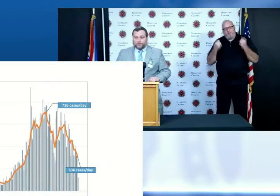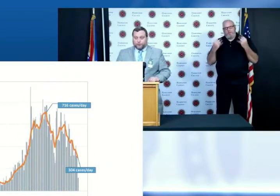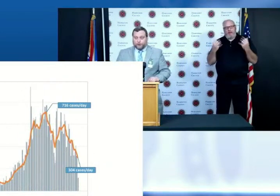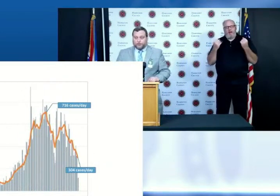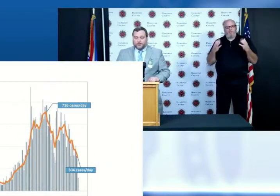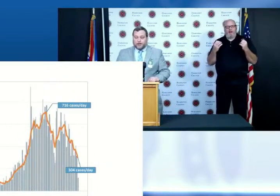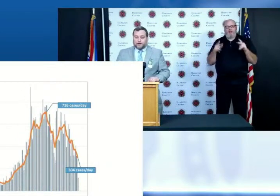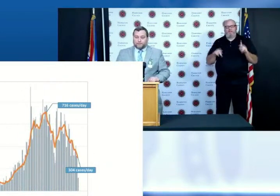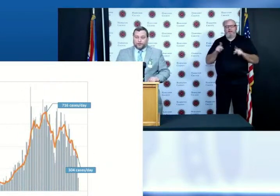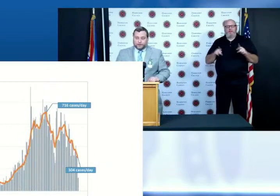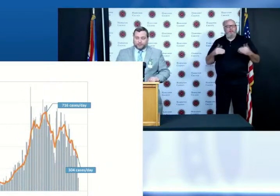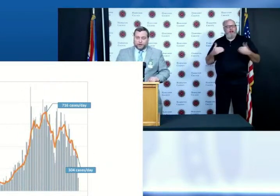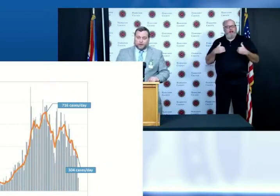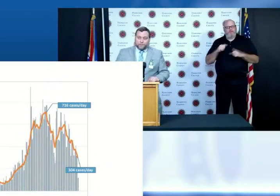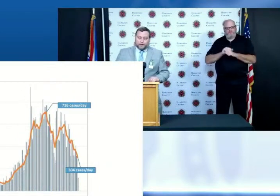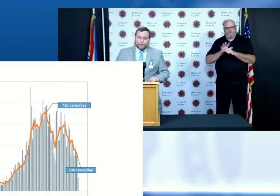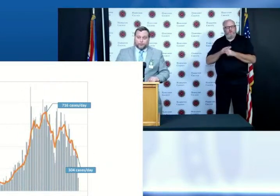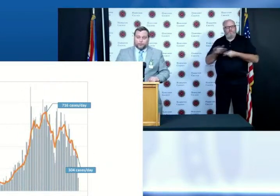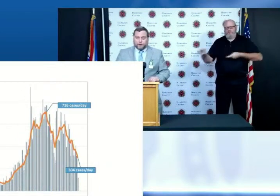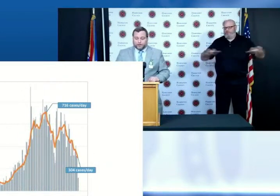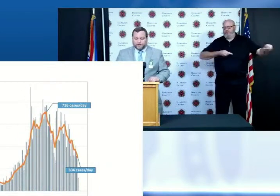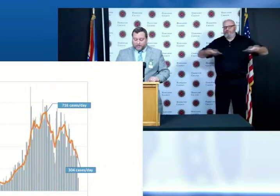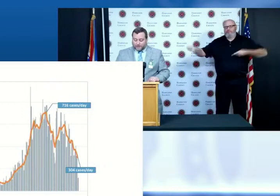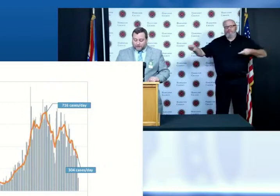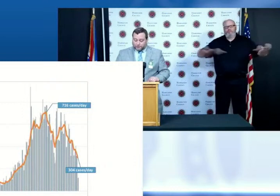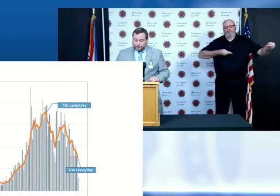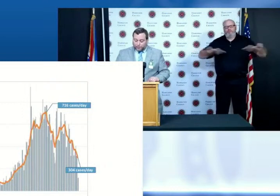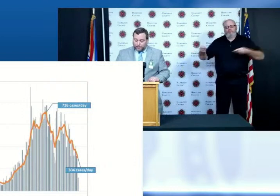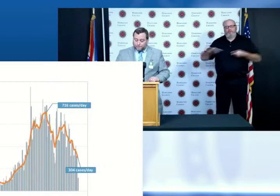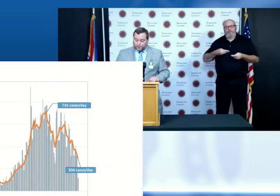look good today and I'm going to share a couple other good metrics I think it's really important